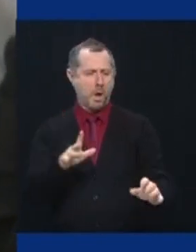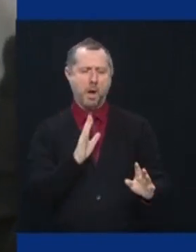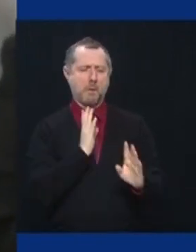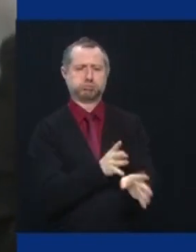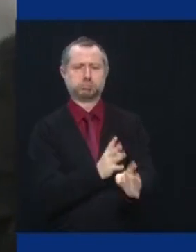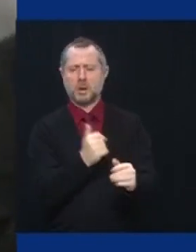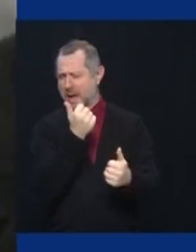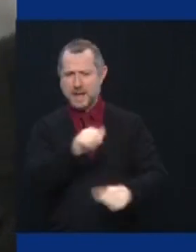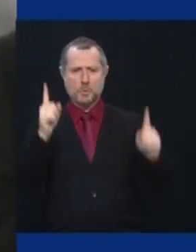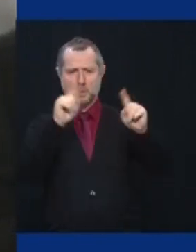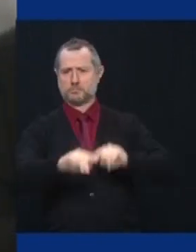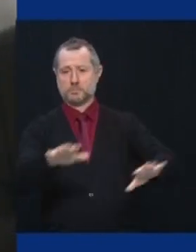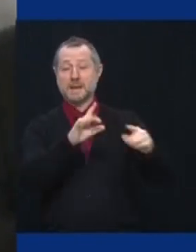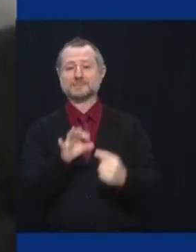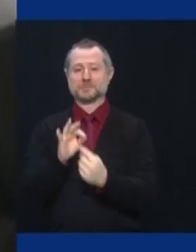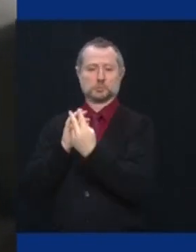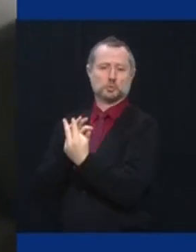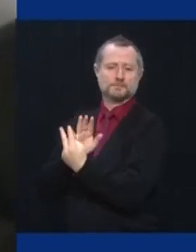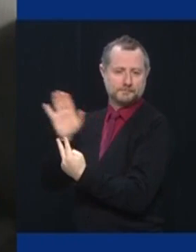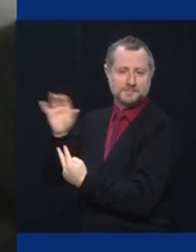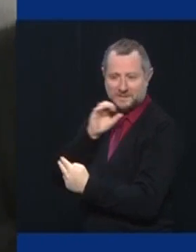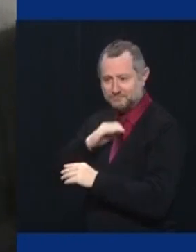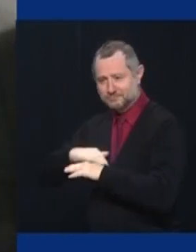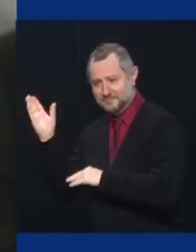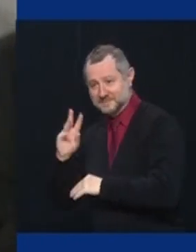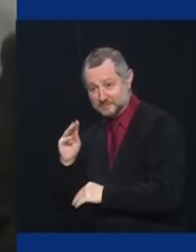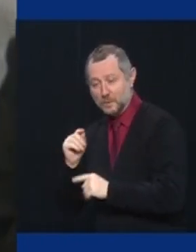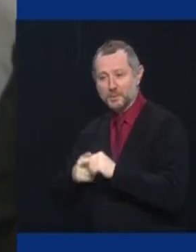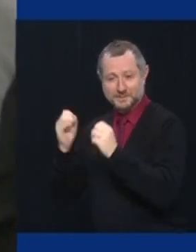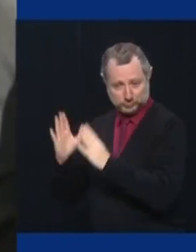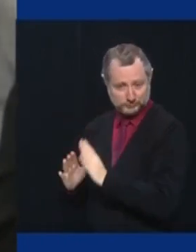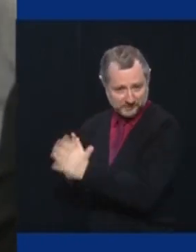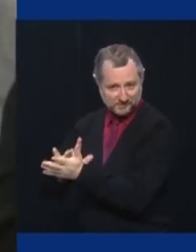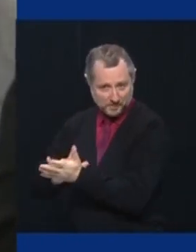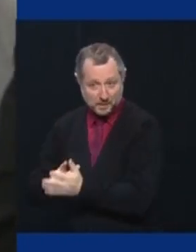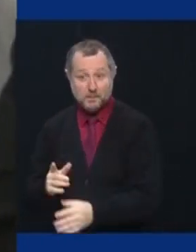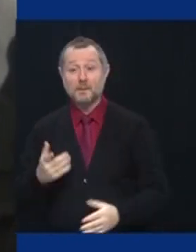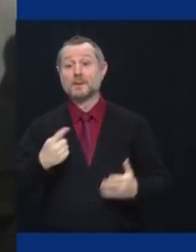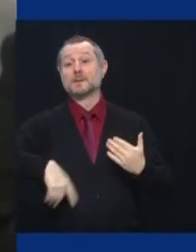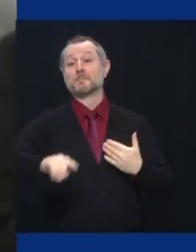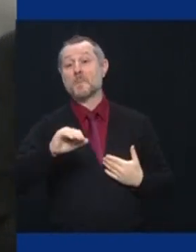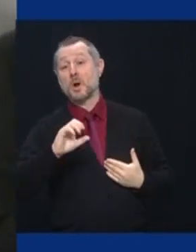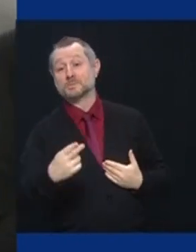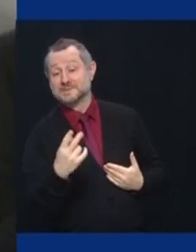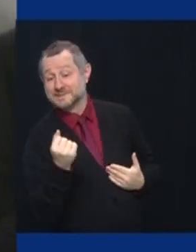EVERY OTHER SITE WILL BE DOING EVERY OTHER PERSON WHO IS ELIGIBLE.